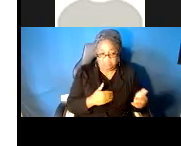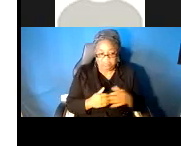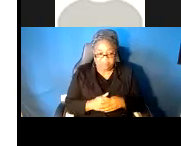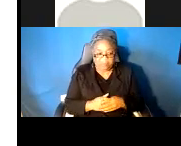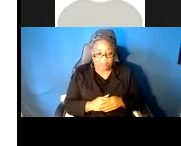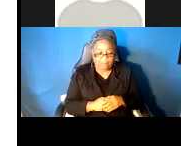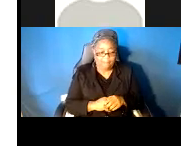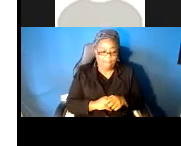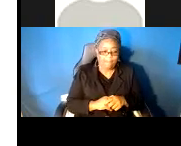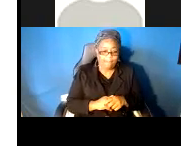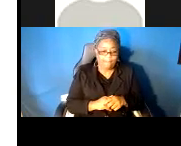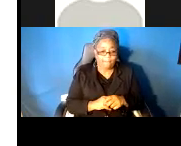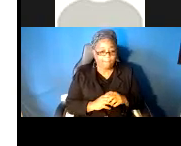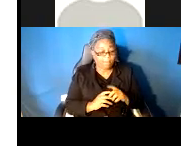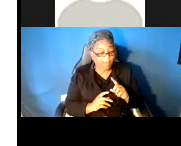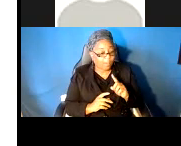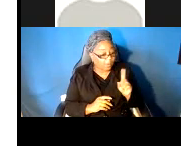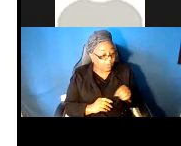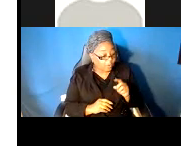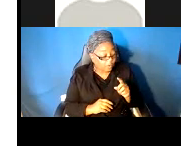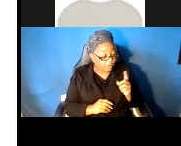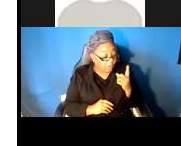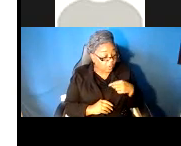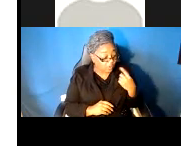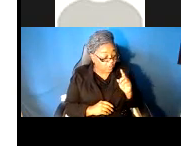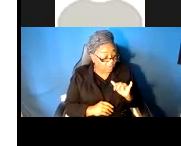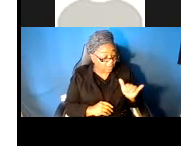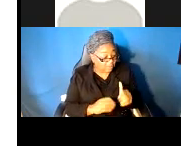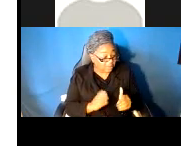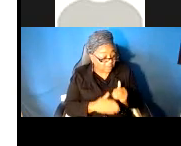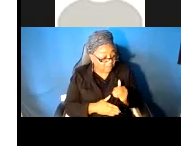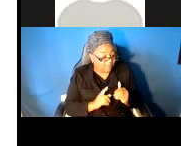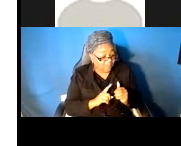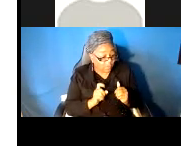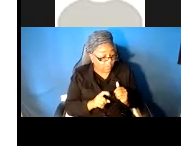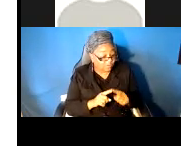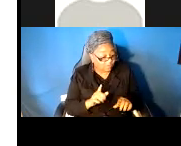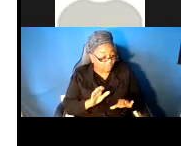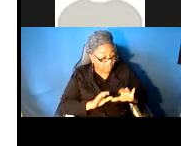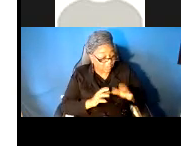That looks like the end of the questions from the chat at this time. Excellent. Thank you, Jovan.